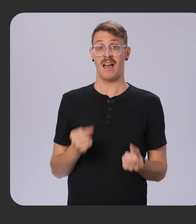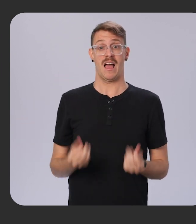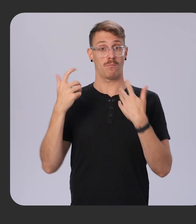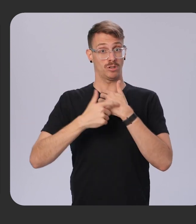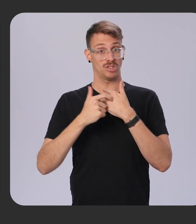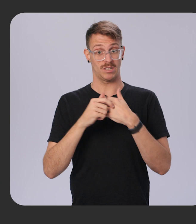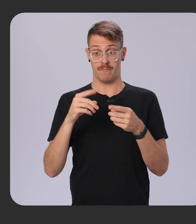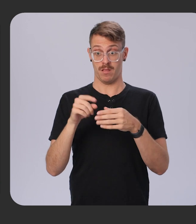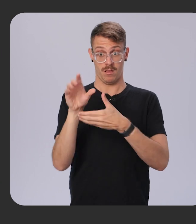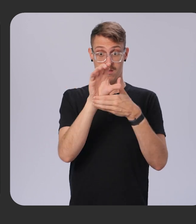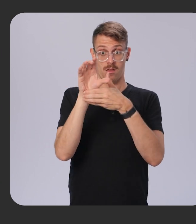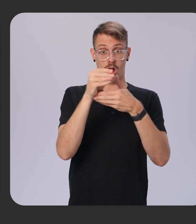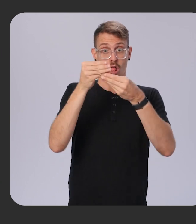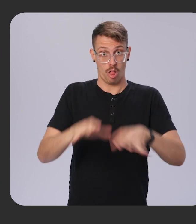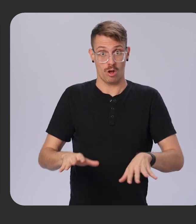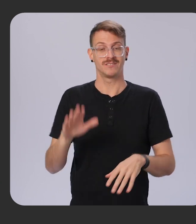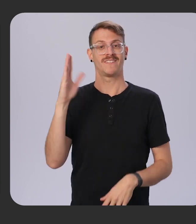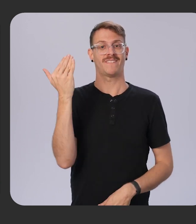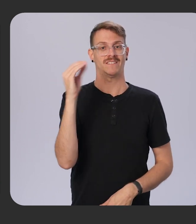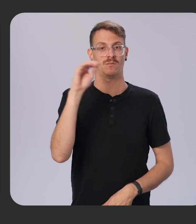gets lost by 15%.